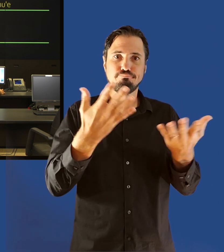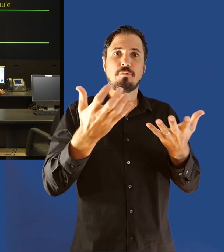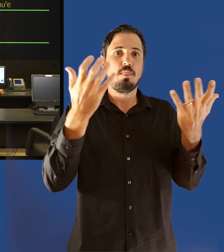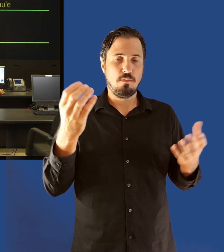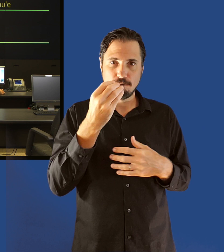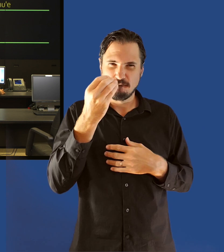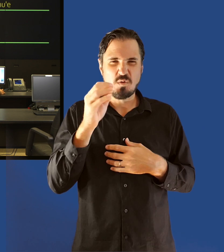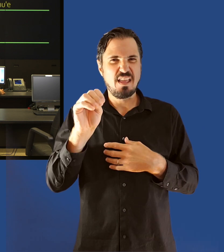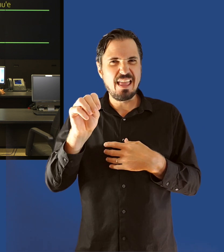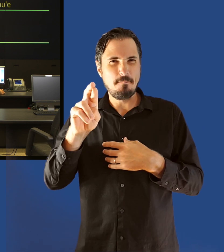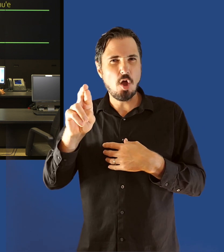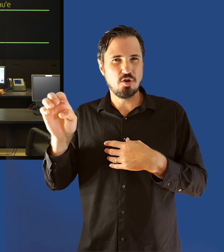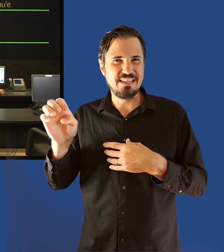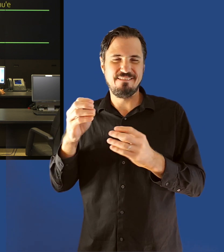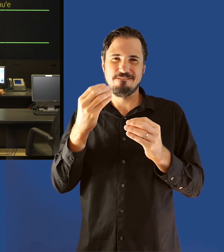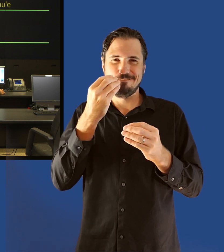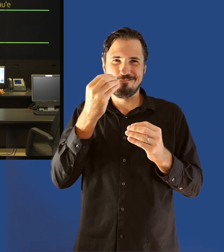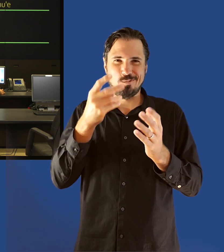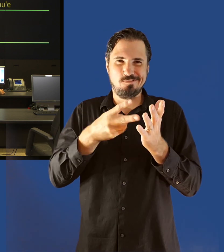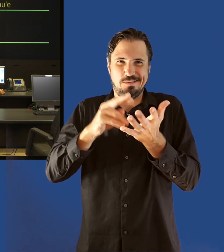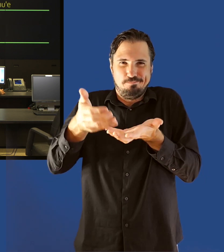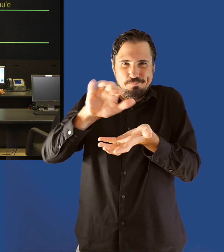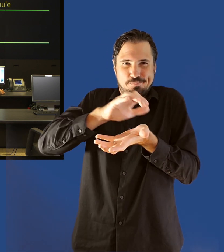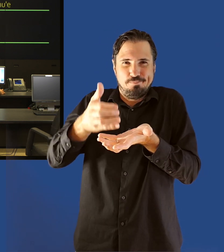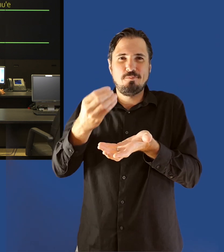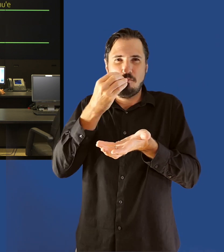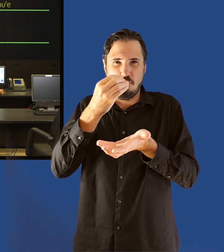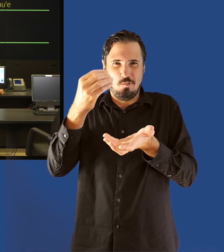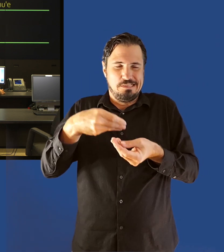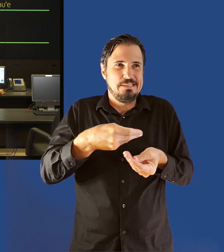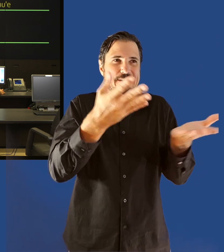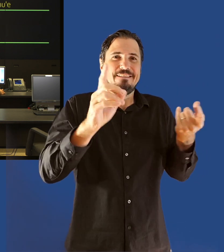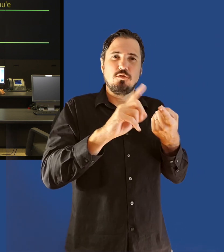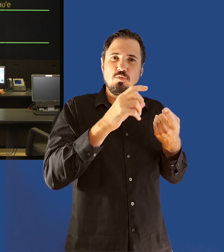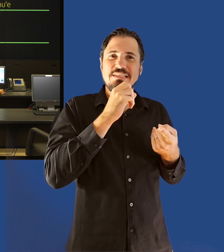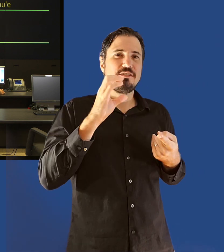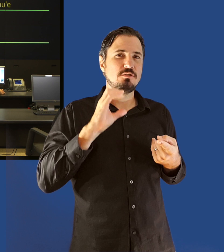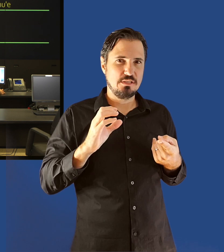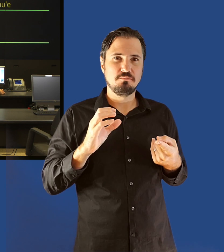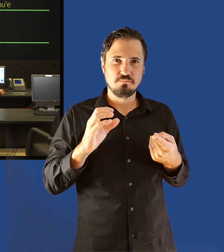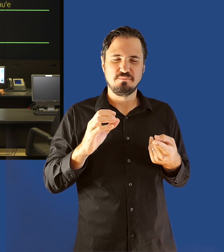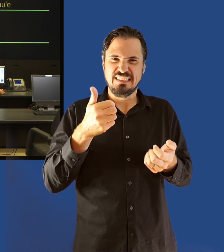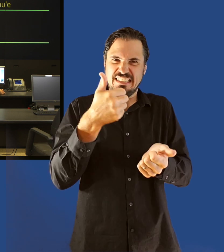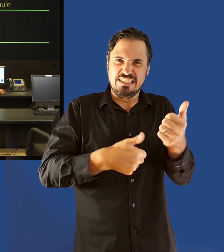The MRE cases were provided in addition to home delivered meals, and included 15 meal packets in each case.